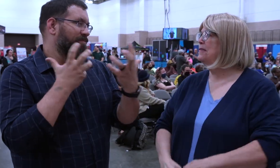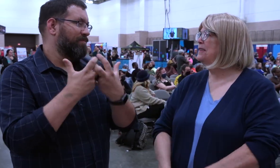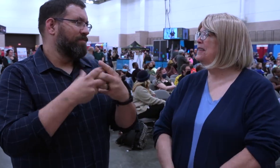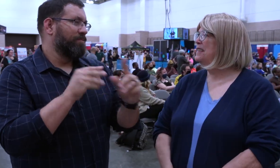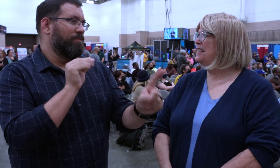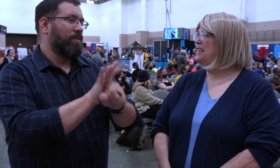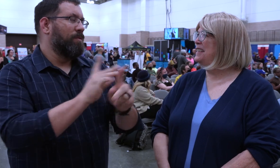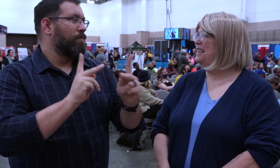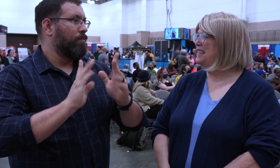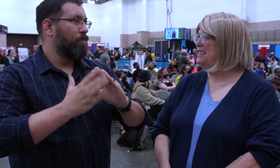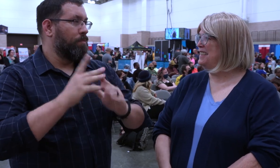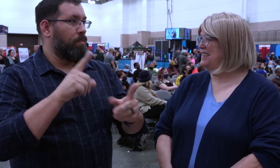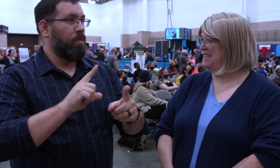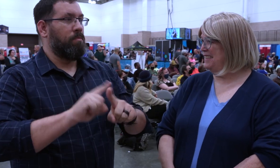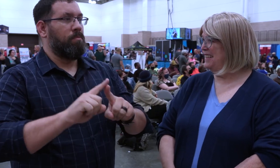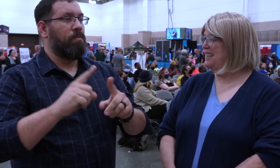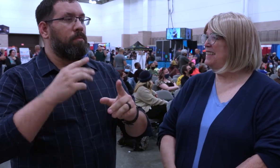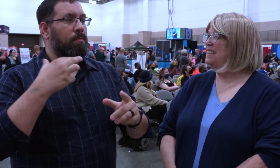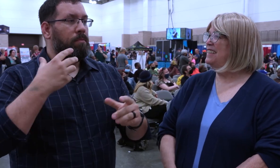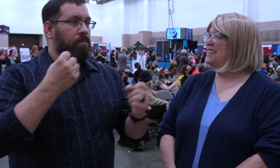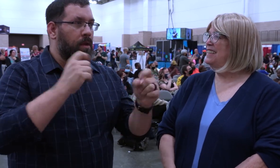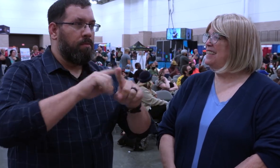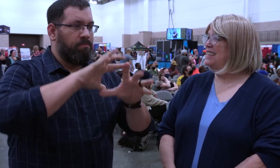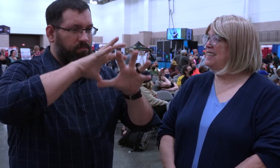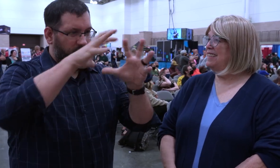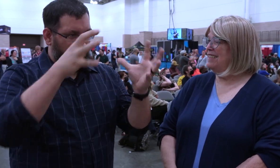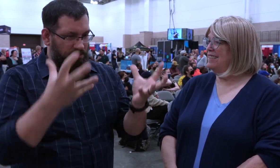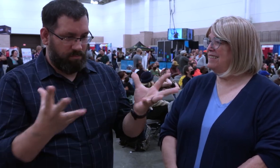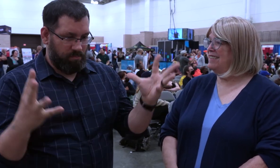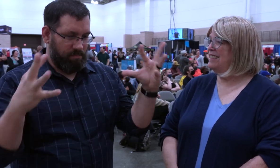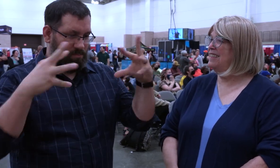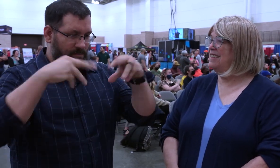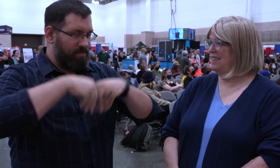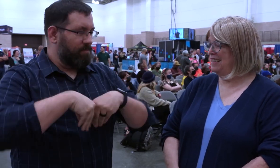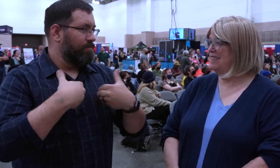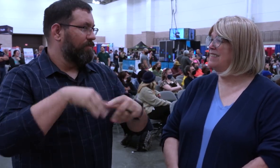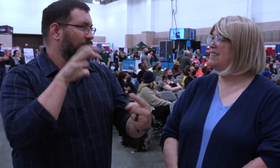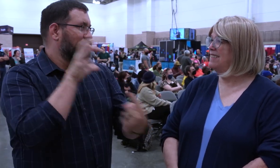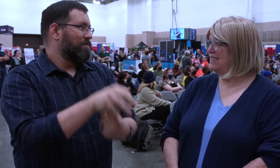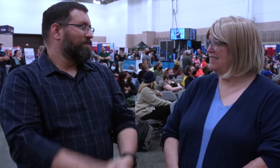Yes, it all comes together, just exposing people in different communities and uniting the world. CHAMP!